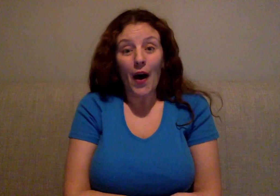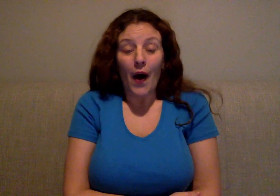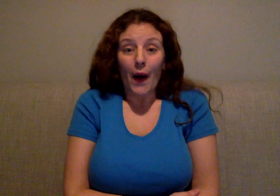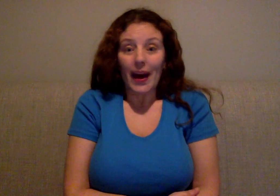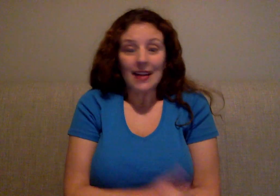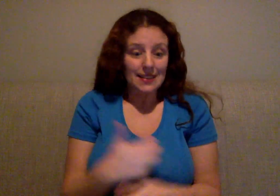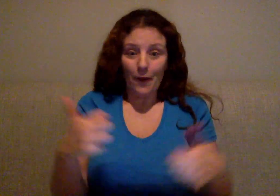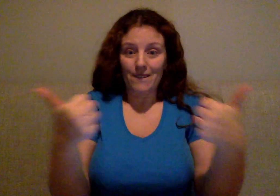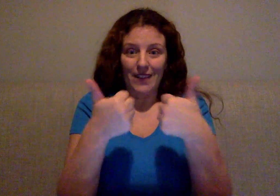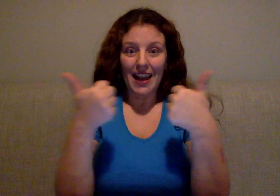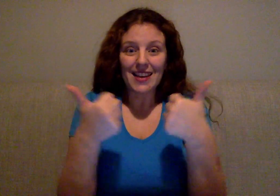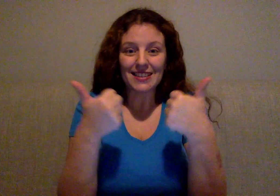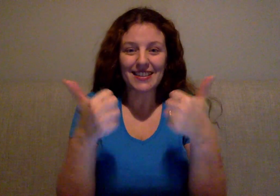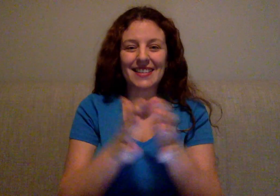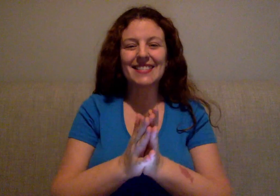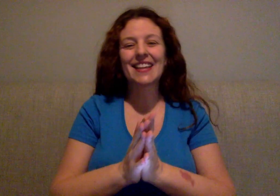Okay , finished